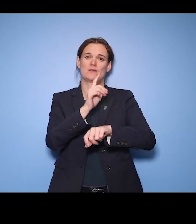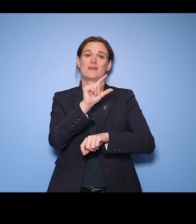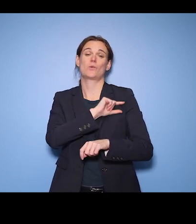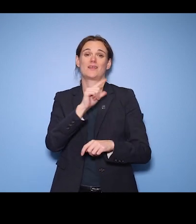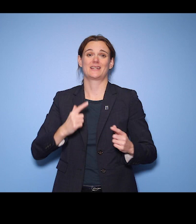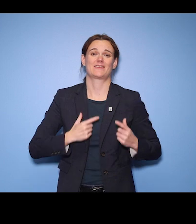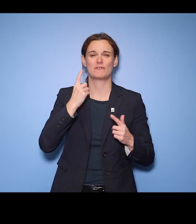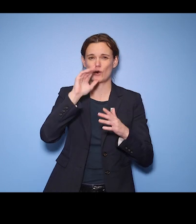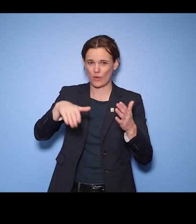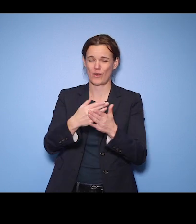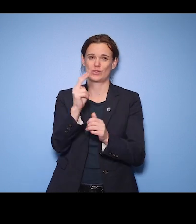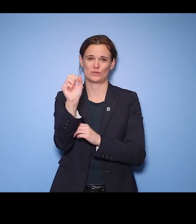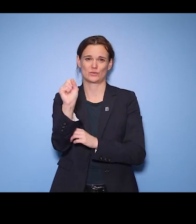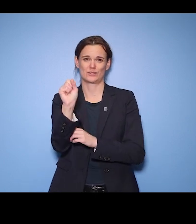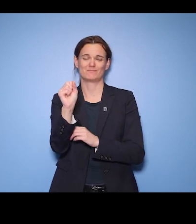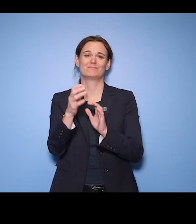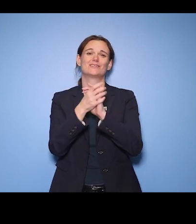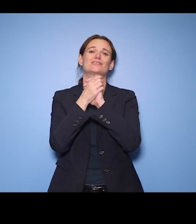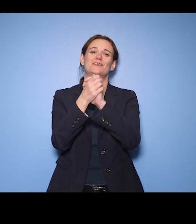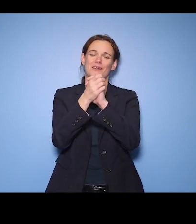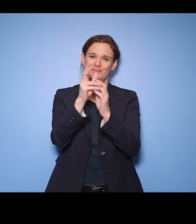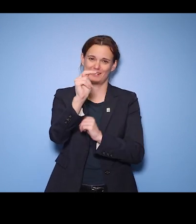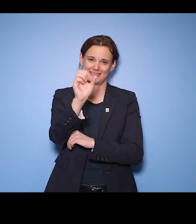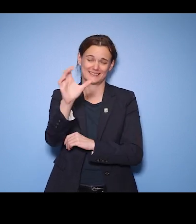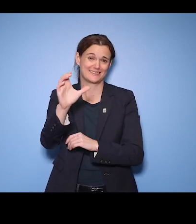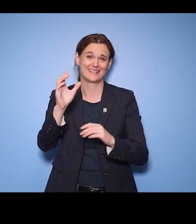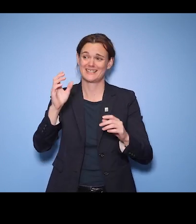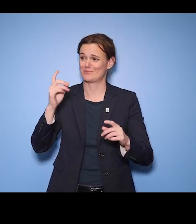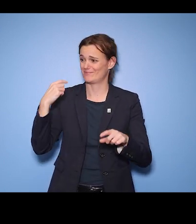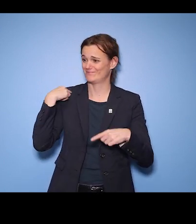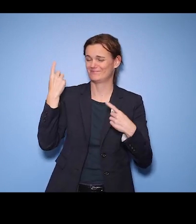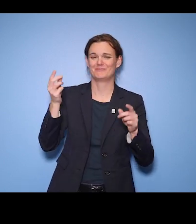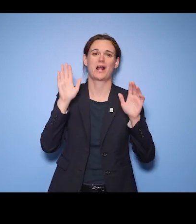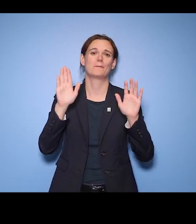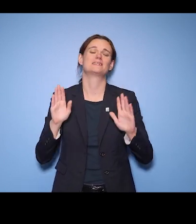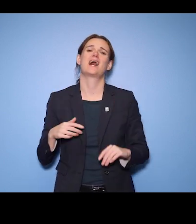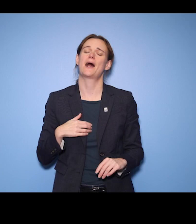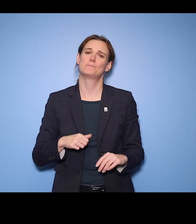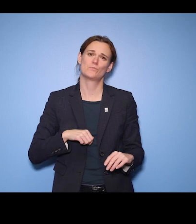of life for all Nova Scotians. So congratulations NSCC it's been an amazing journey. I am so